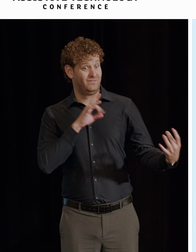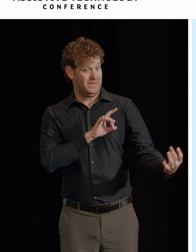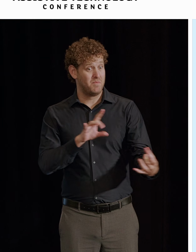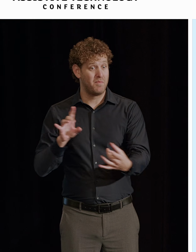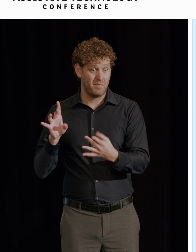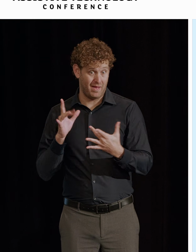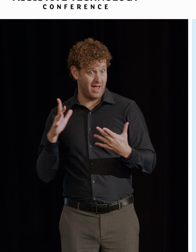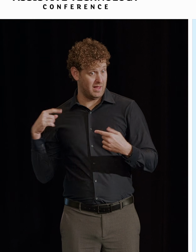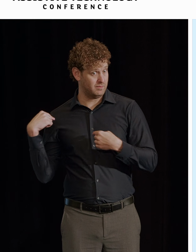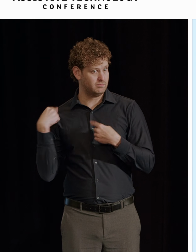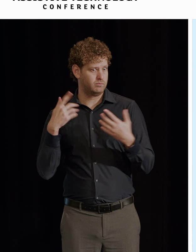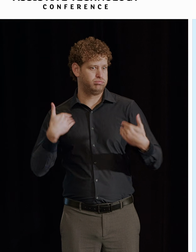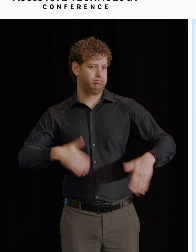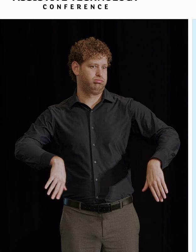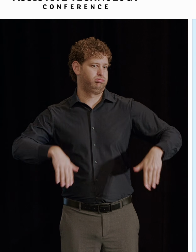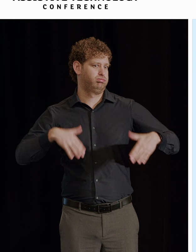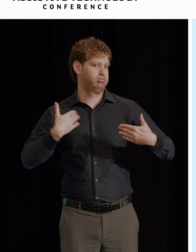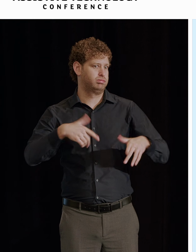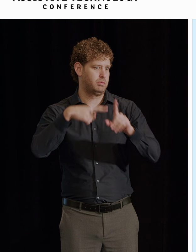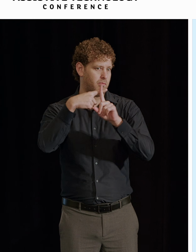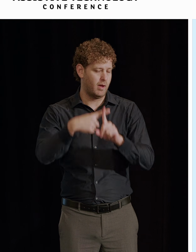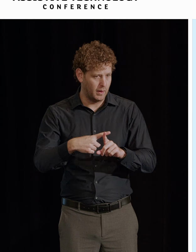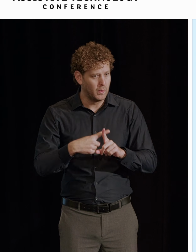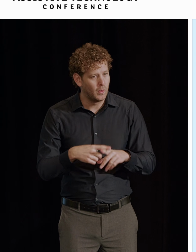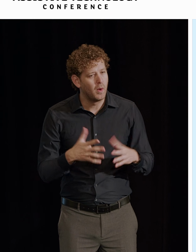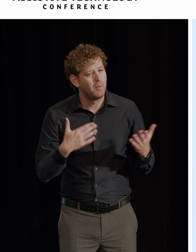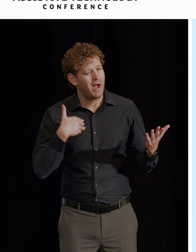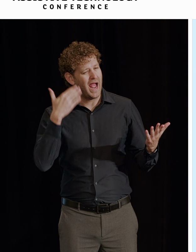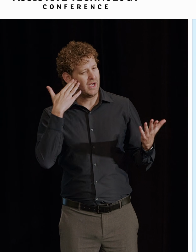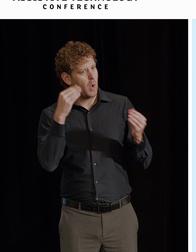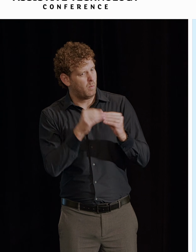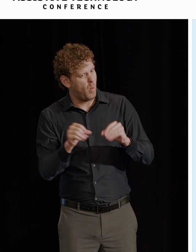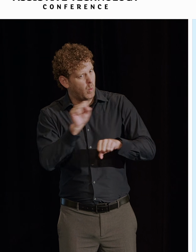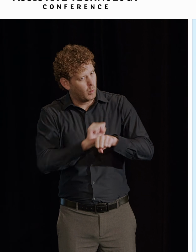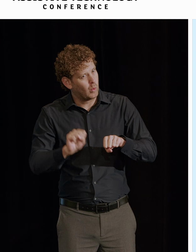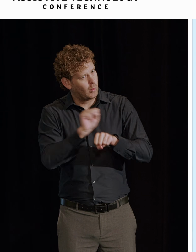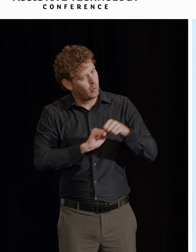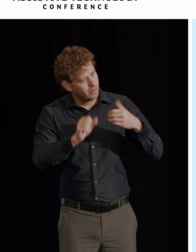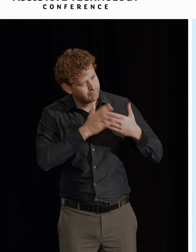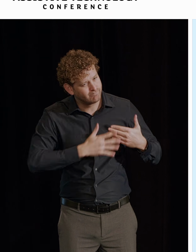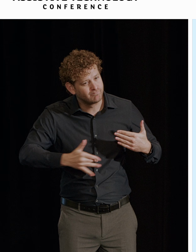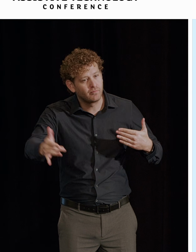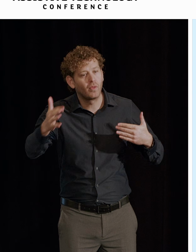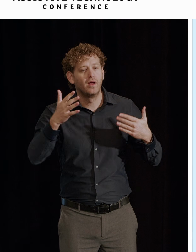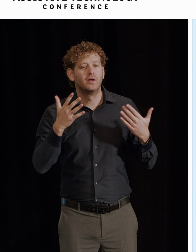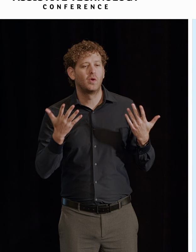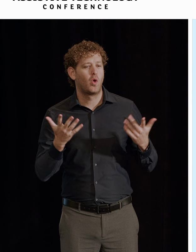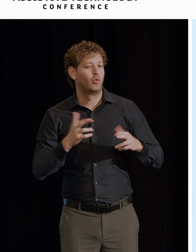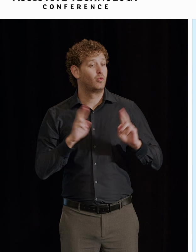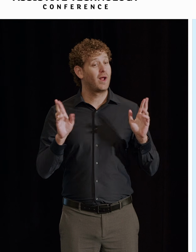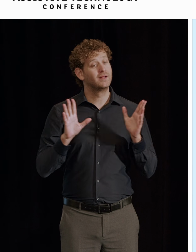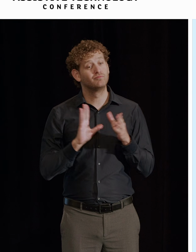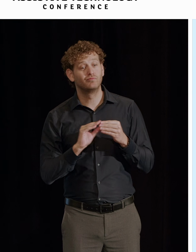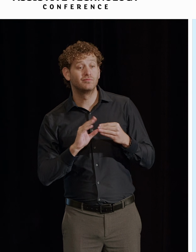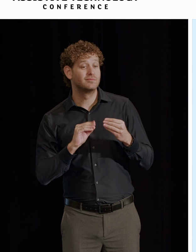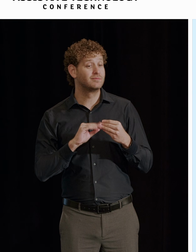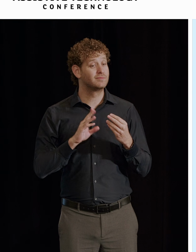but there's more to do. And we're happy to talk to you guys about some of the other investments that we have coming along the way and the partnerships that we are